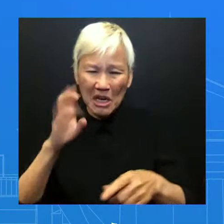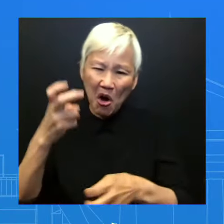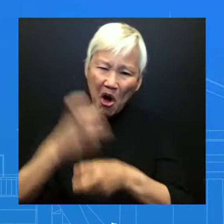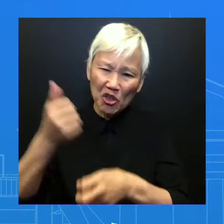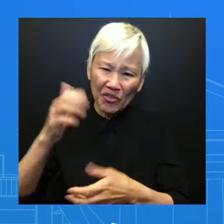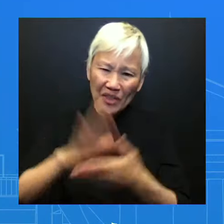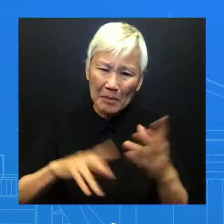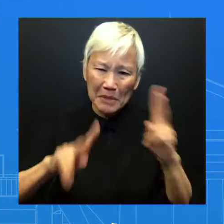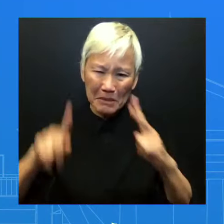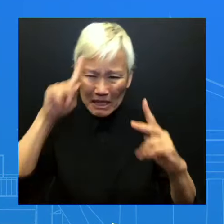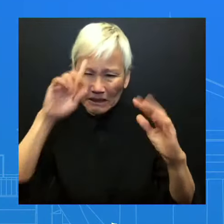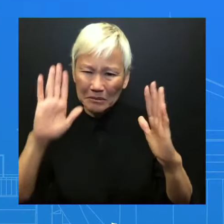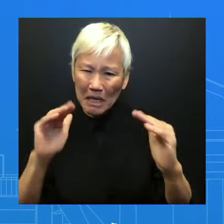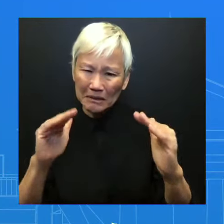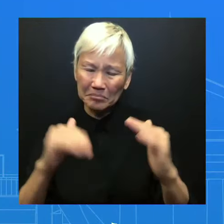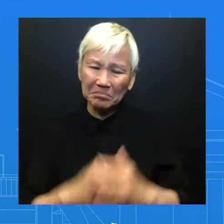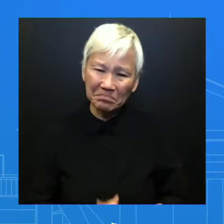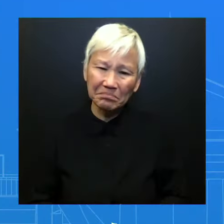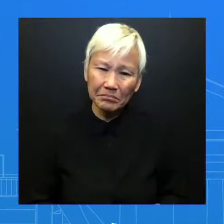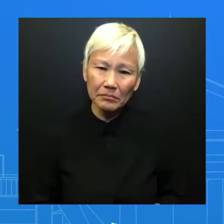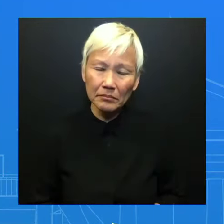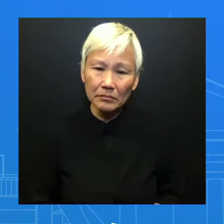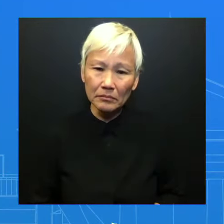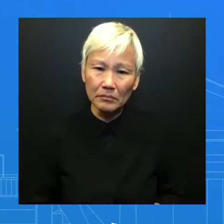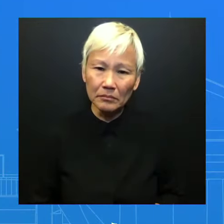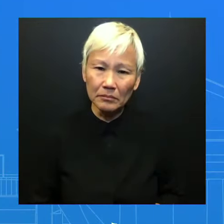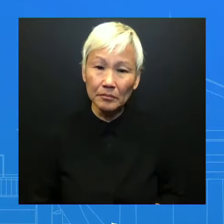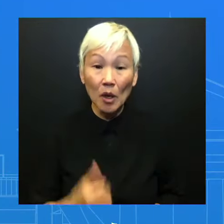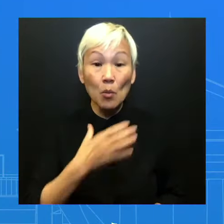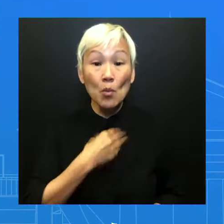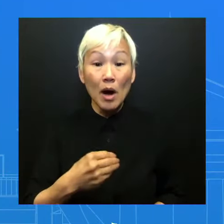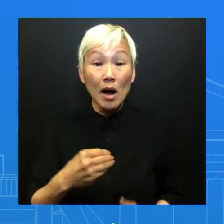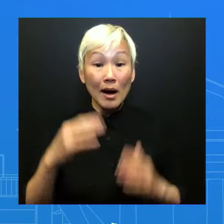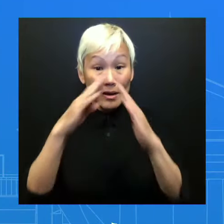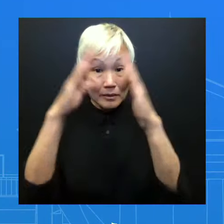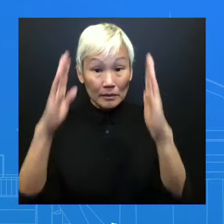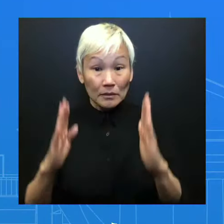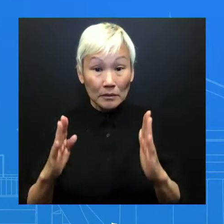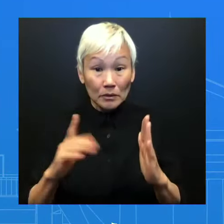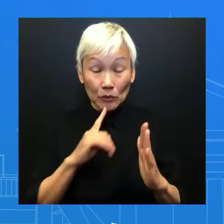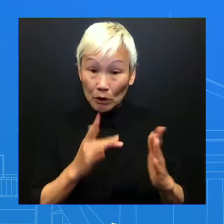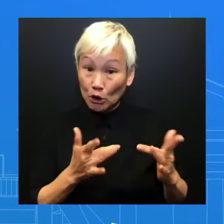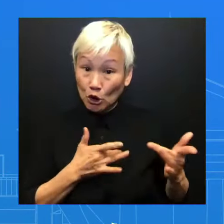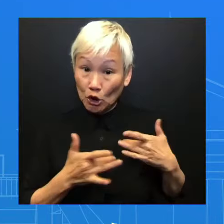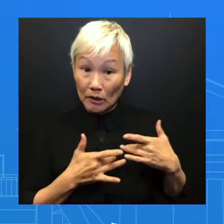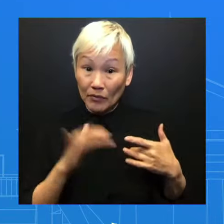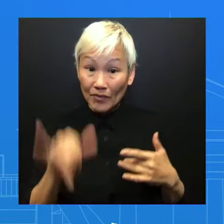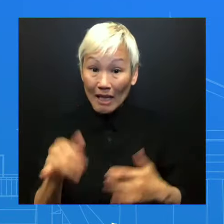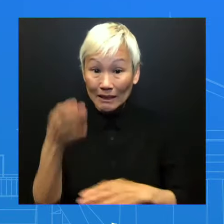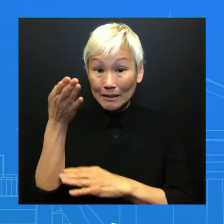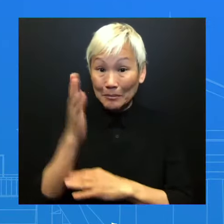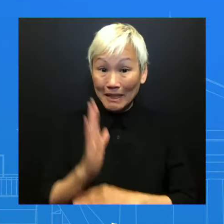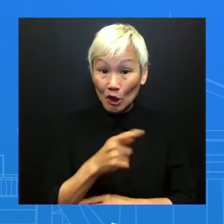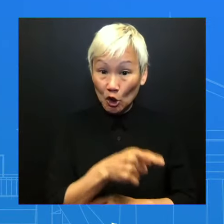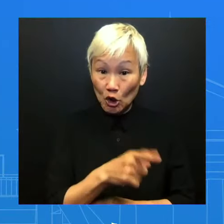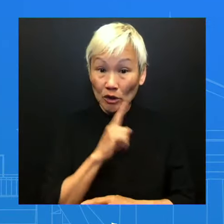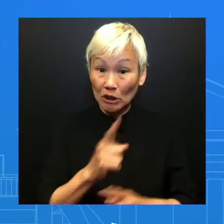to the fact that the current Speaker is speaking to the former President at the time his team is talking to the current President. Ms. Jean-Pierre: So, look, the Speaker is allowed to speak